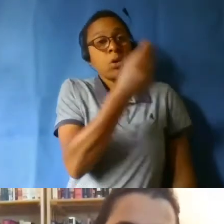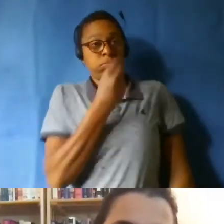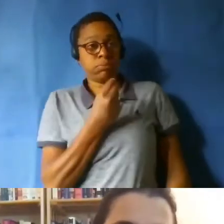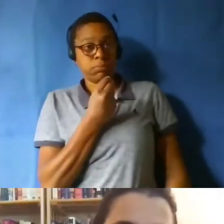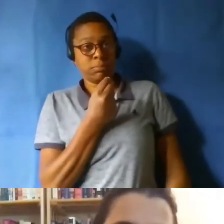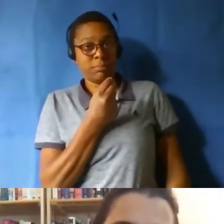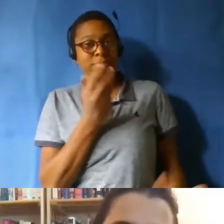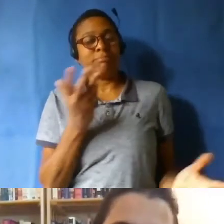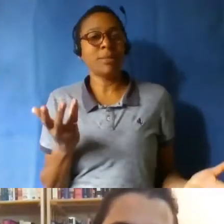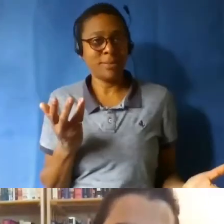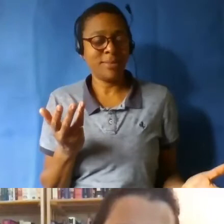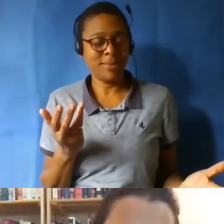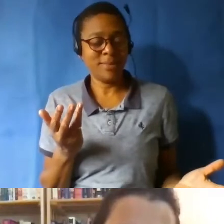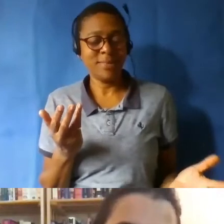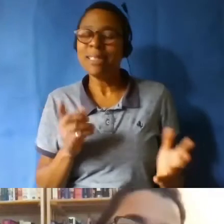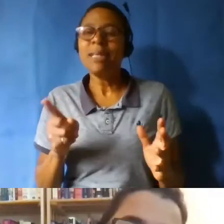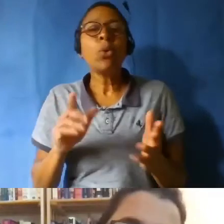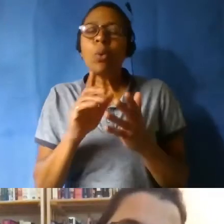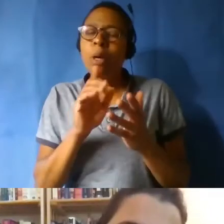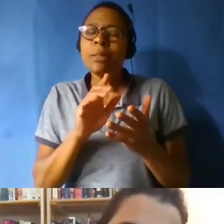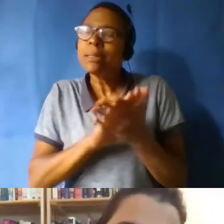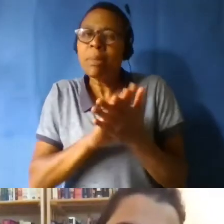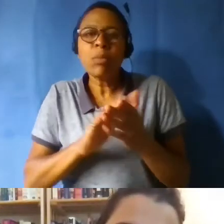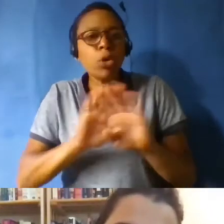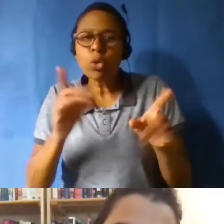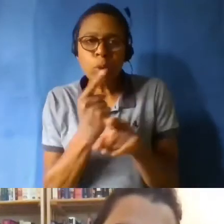so it doesn't mean that we're not talking about it at all. I'm just going